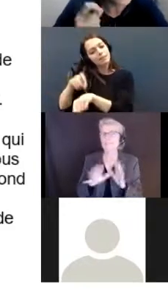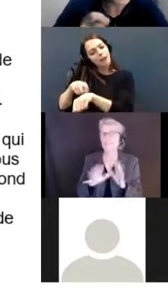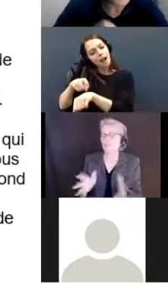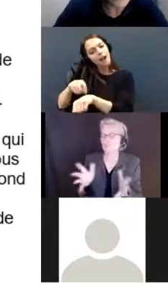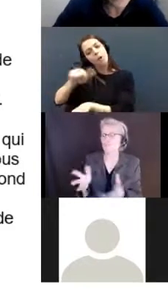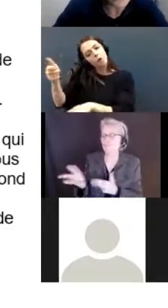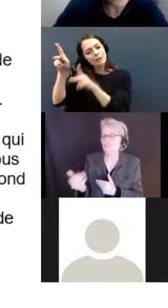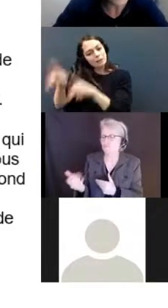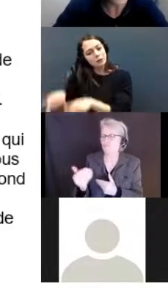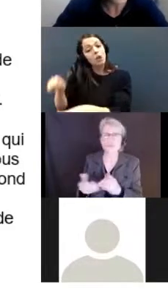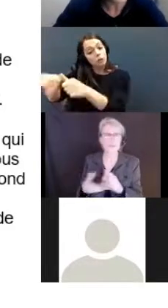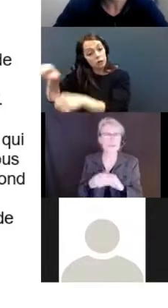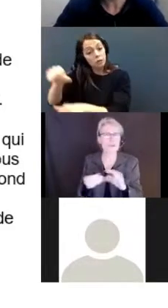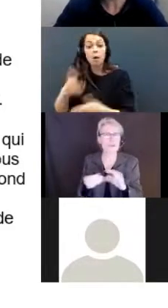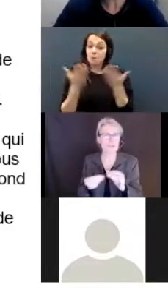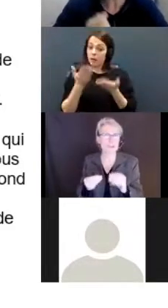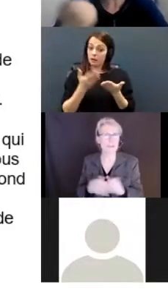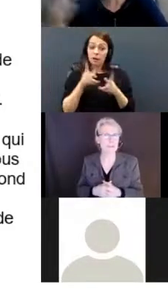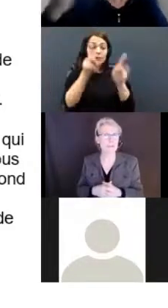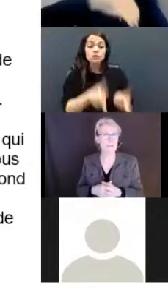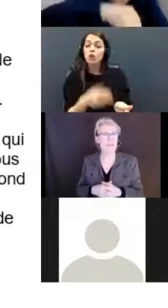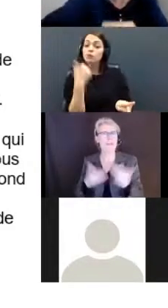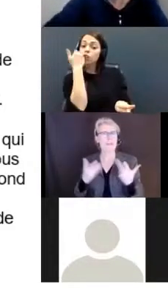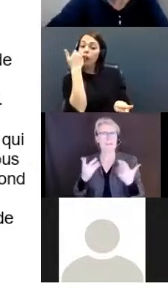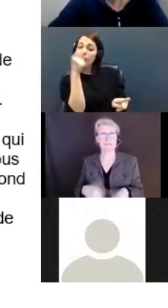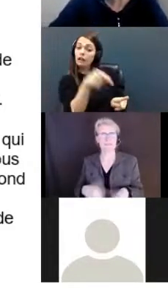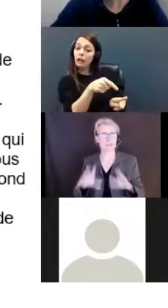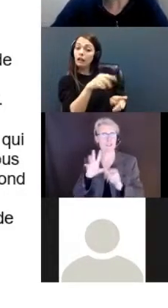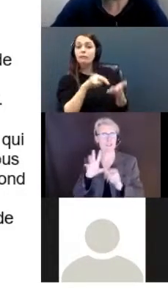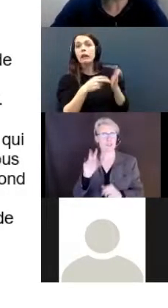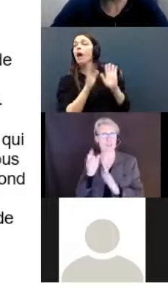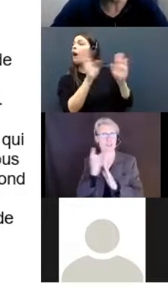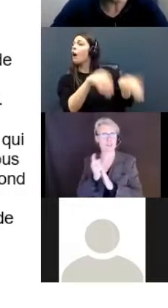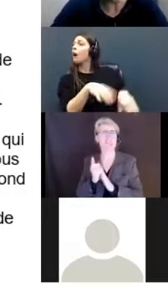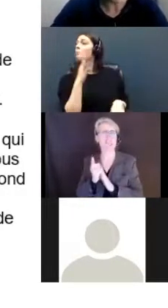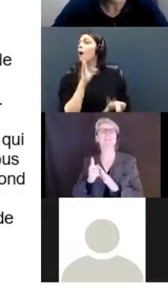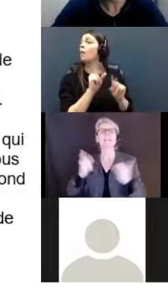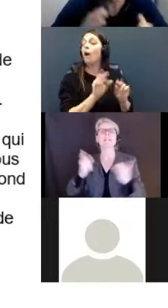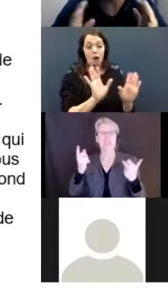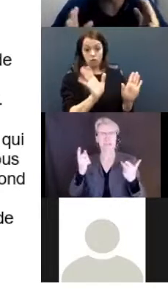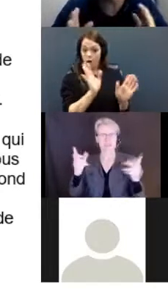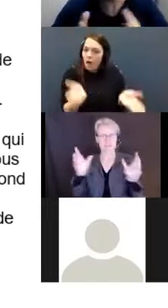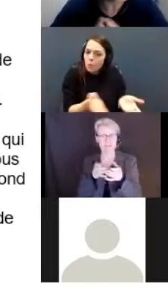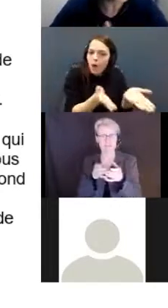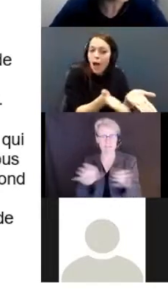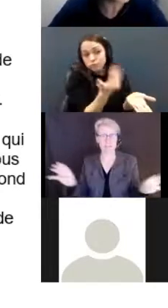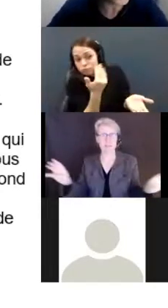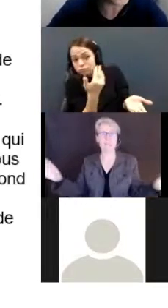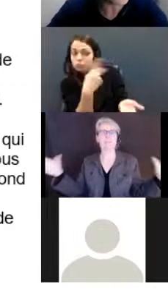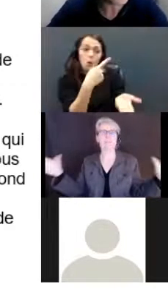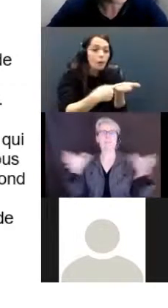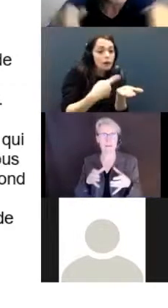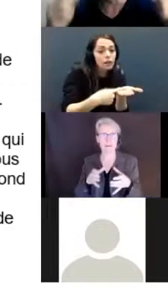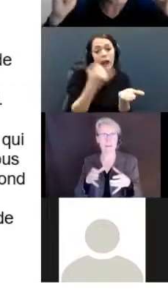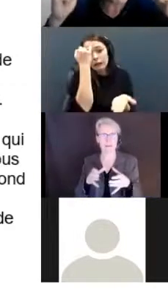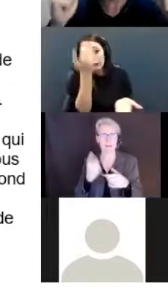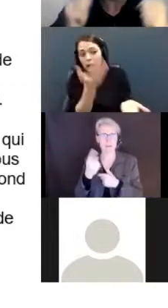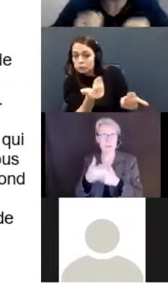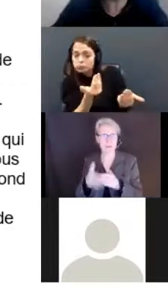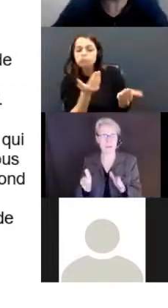at the end we're going to come back to the main room we'll share some of the big conclusions